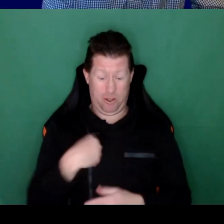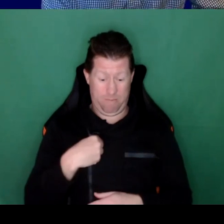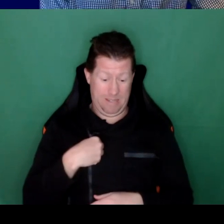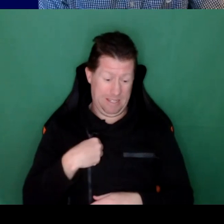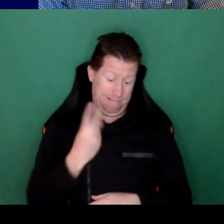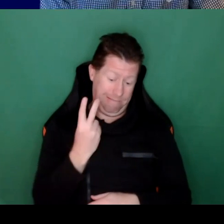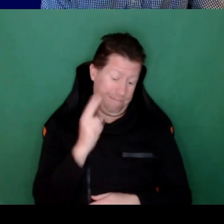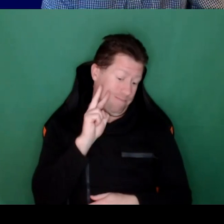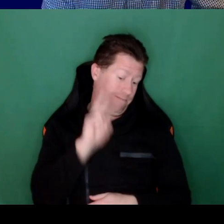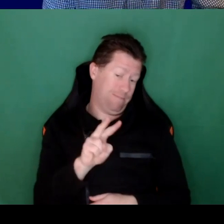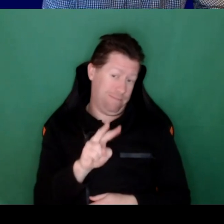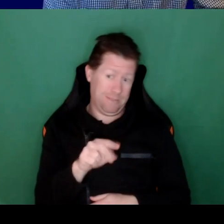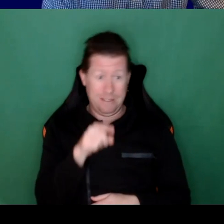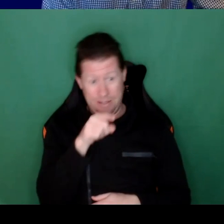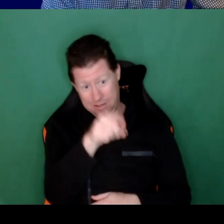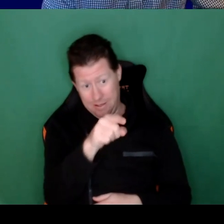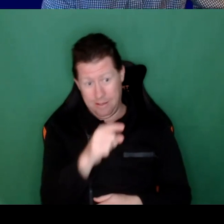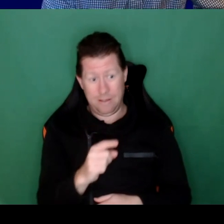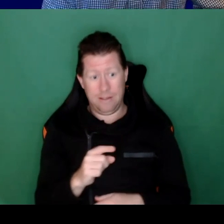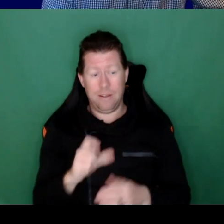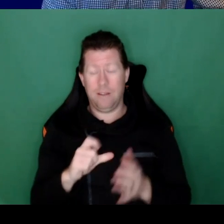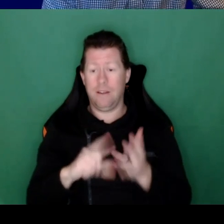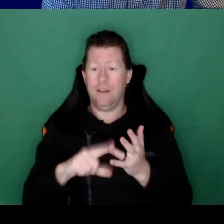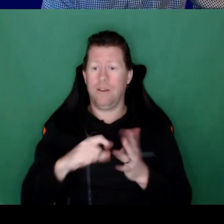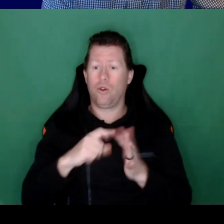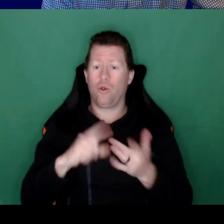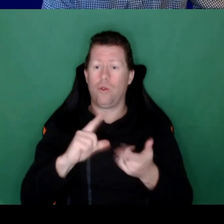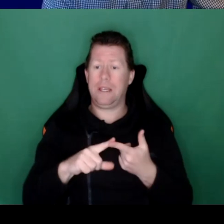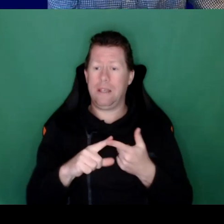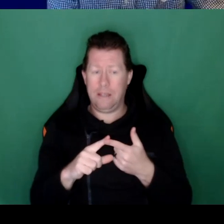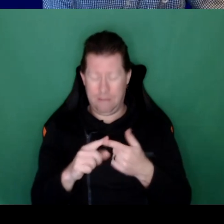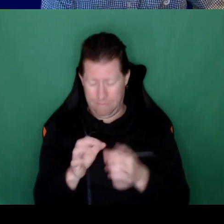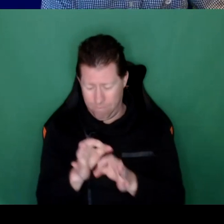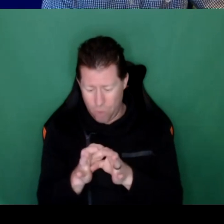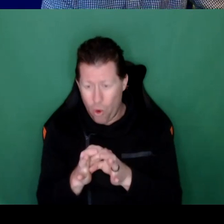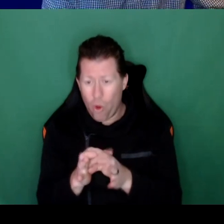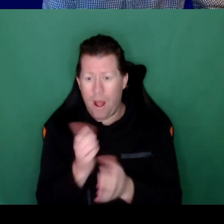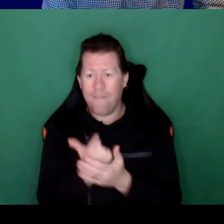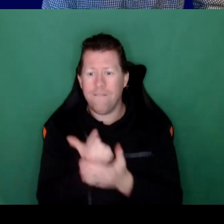This is an image of a piece of a cookie left on a plate with some cookie crumbs around it.